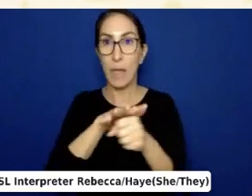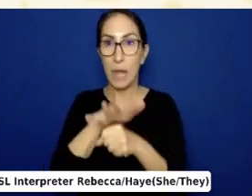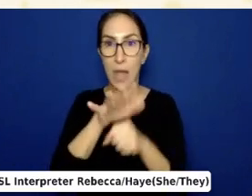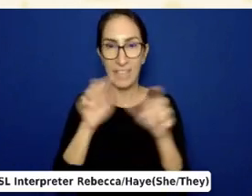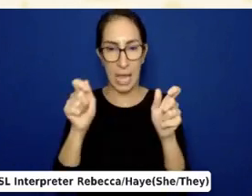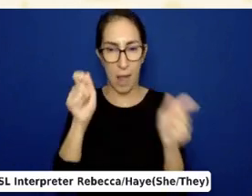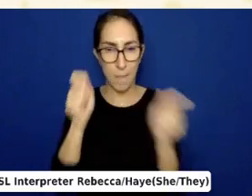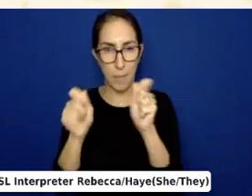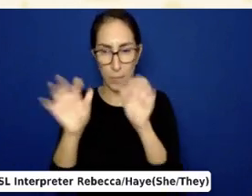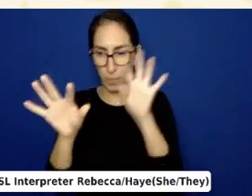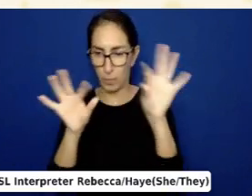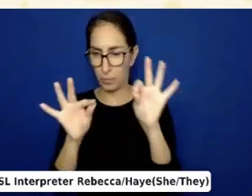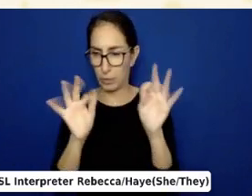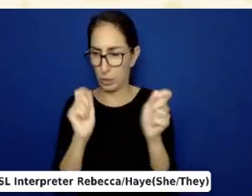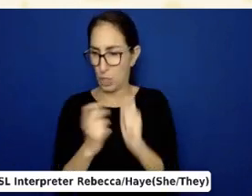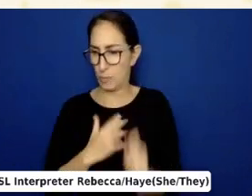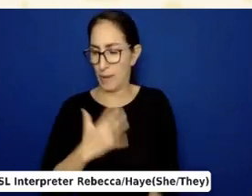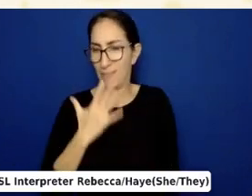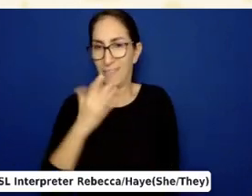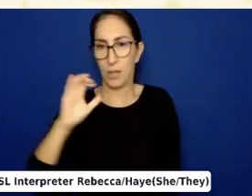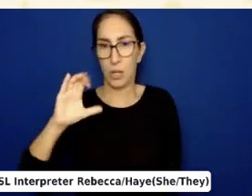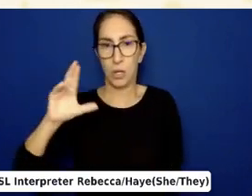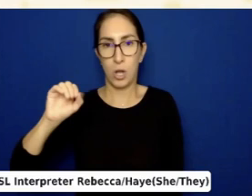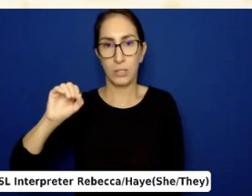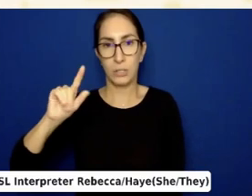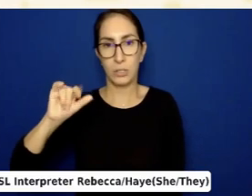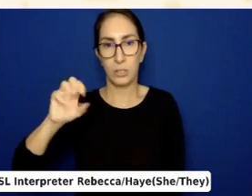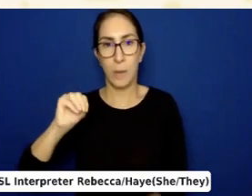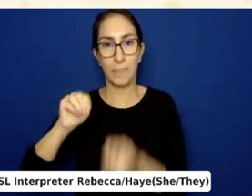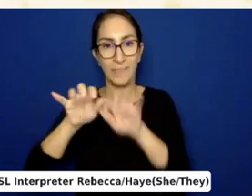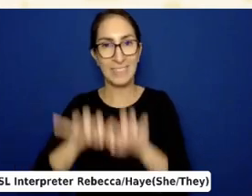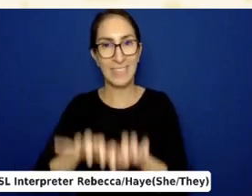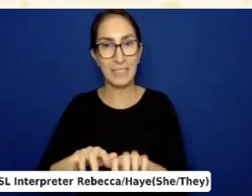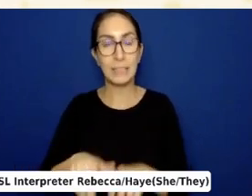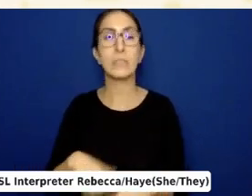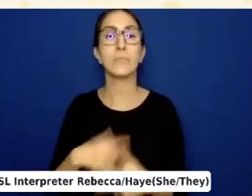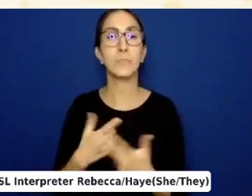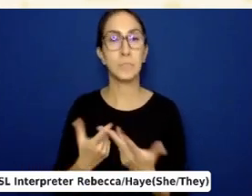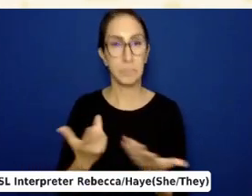Zoom in the content in a way that I can just perceive the information better.